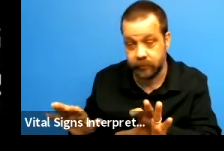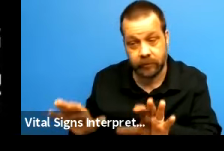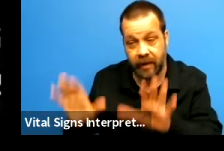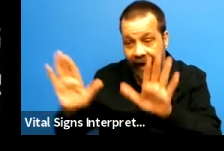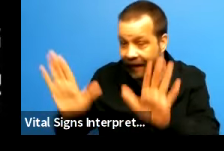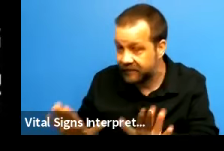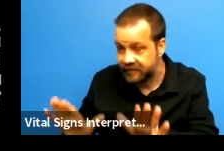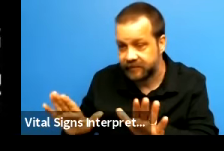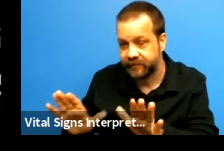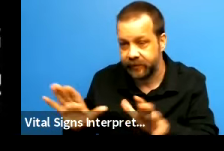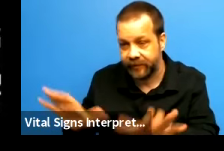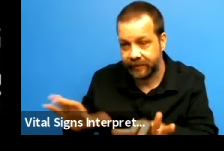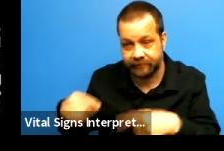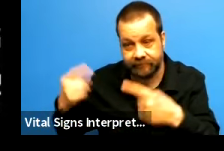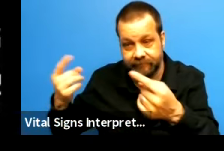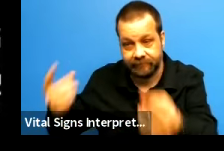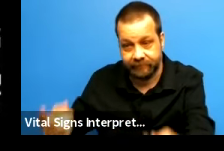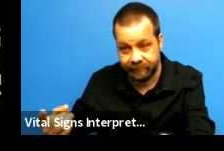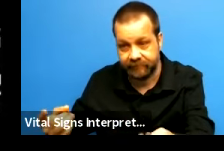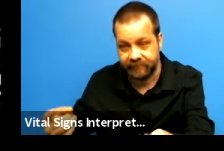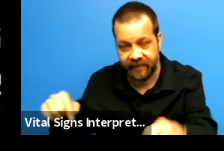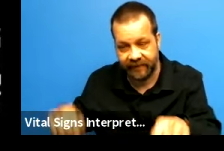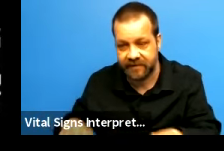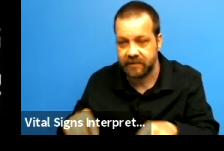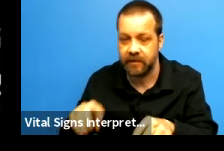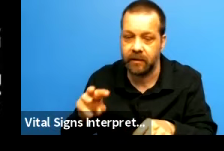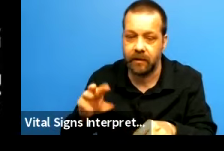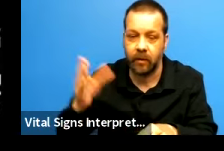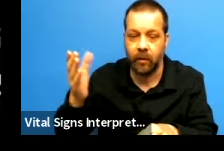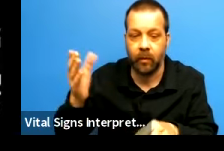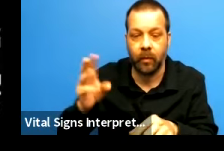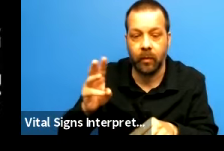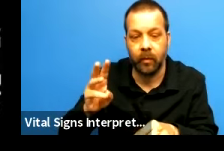to pull this webinar together. Thank you so much to Sam